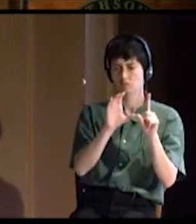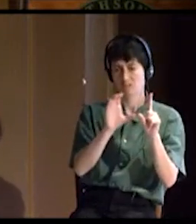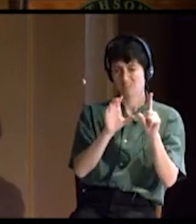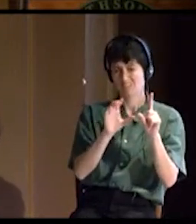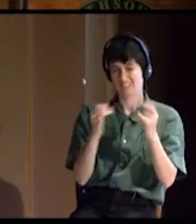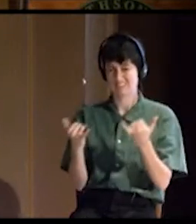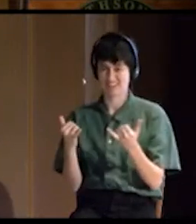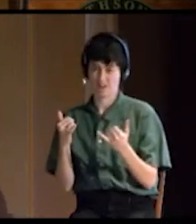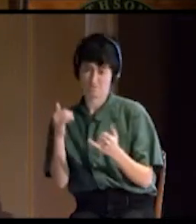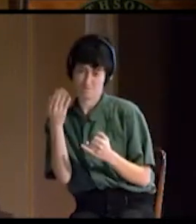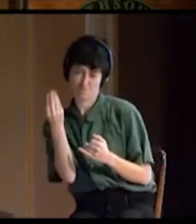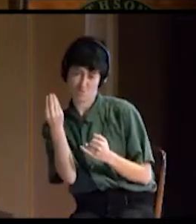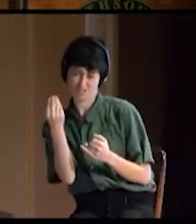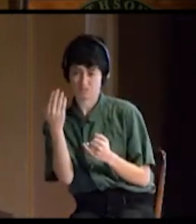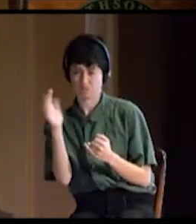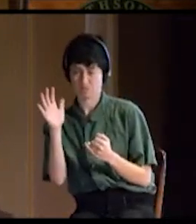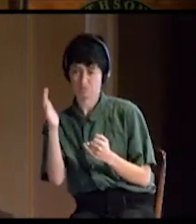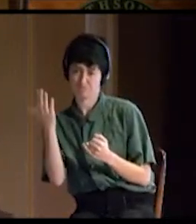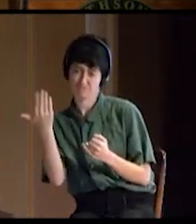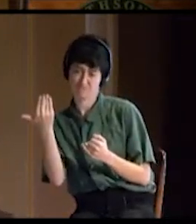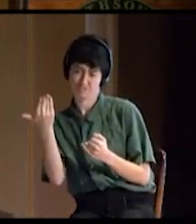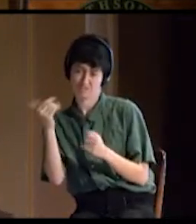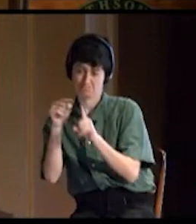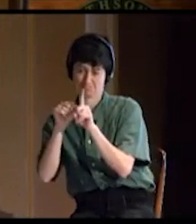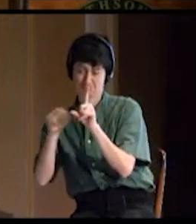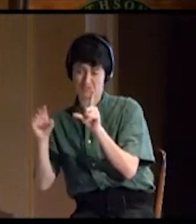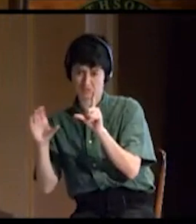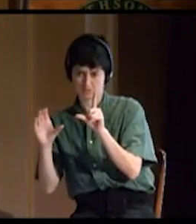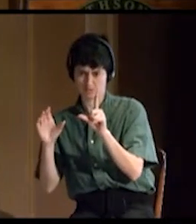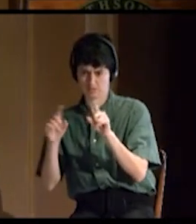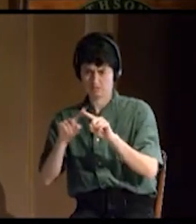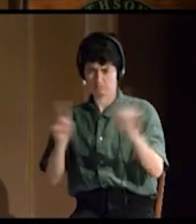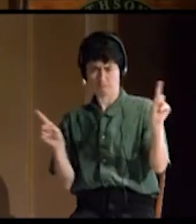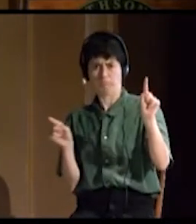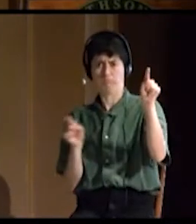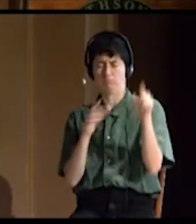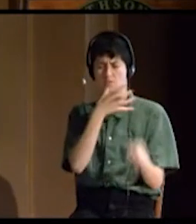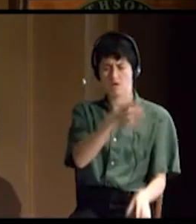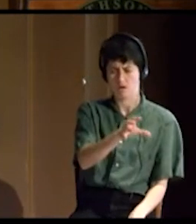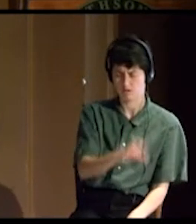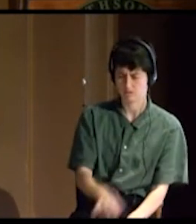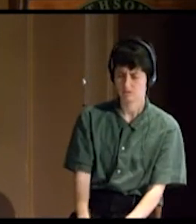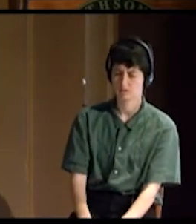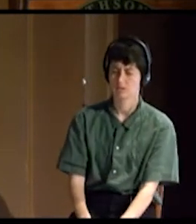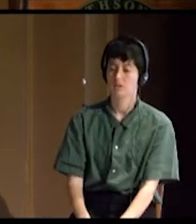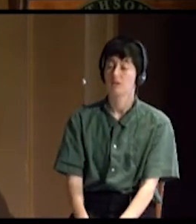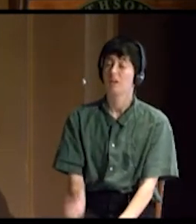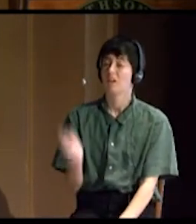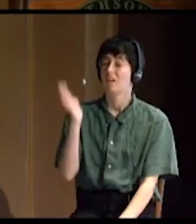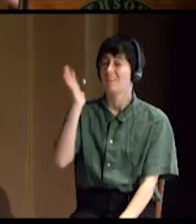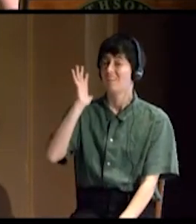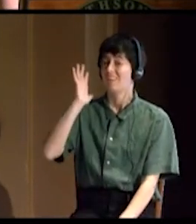when Prunus was first diversifying around 50 million years ago looked much more like this. It was much warmer and wetter,